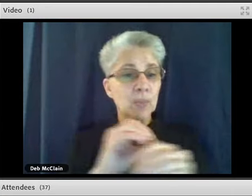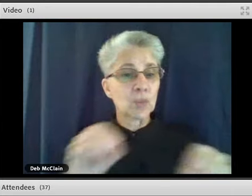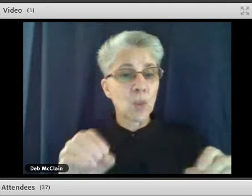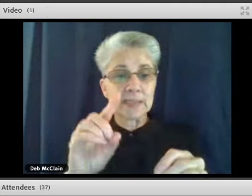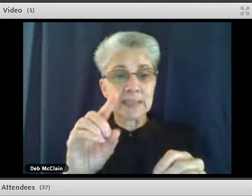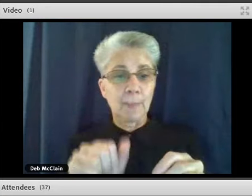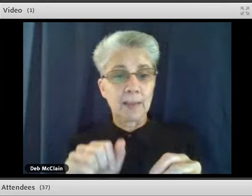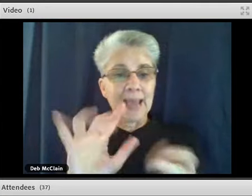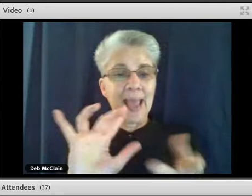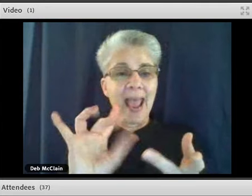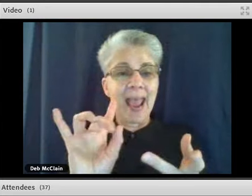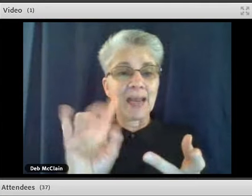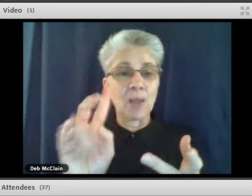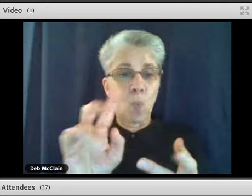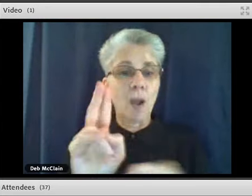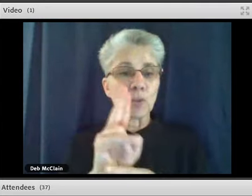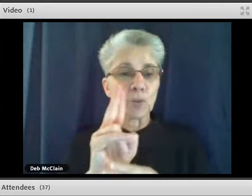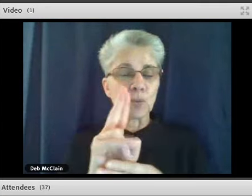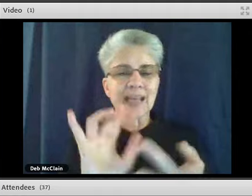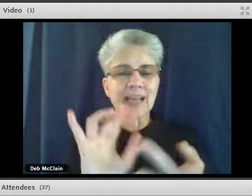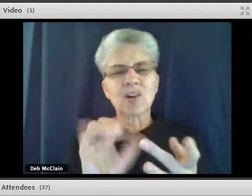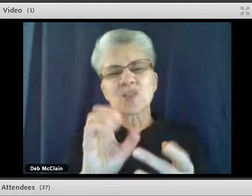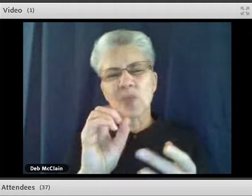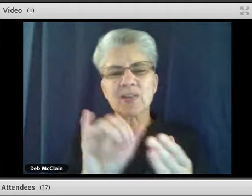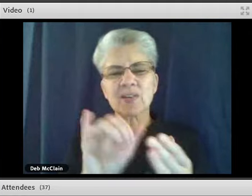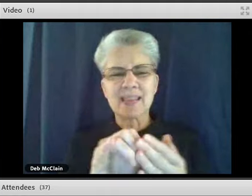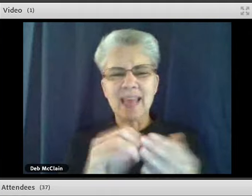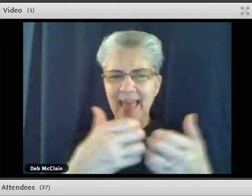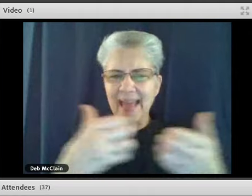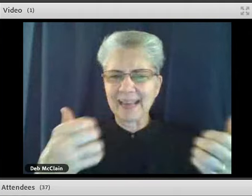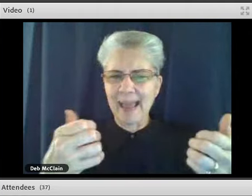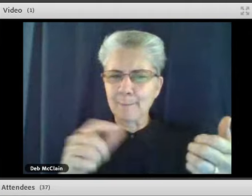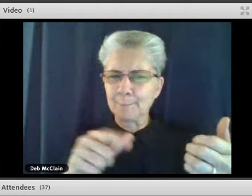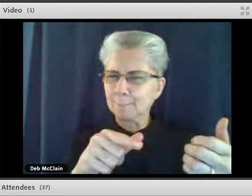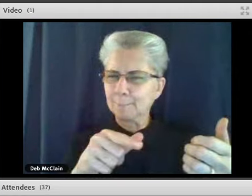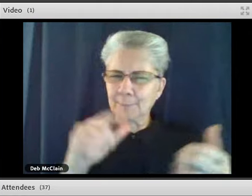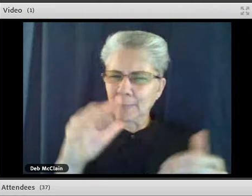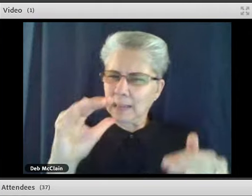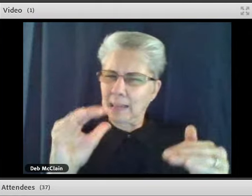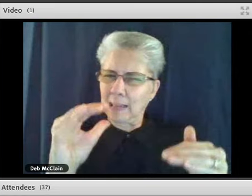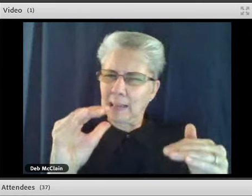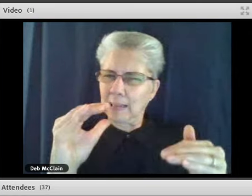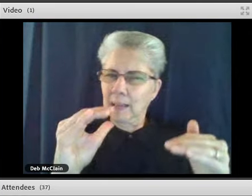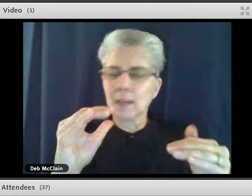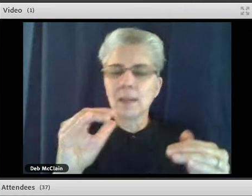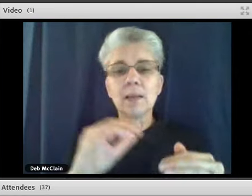And households with no disability, 81% of people use the Internet. So, again, there's that that gap, there.